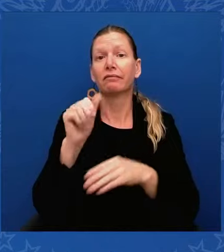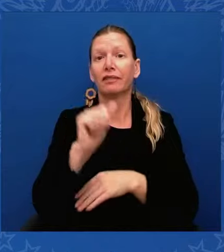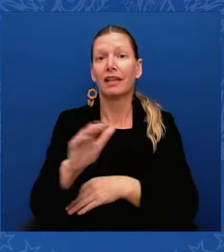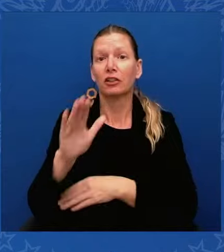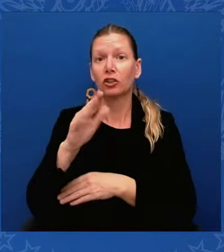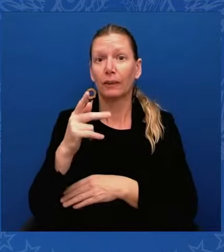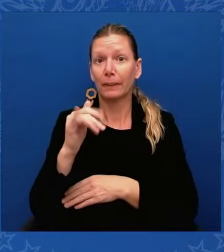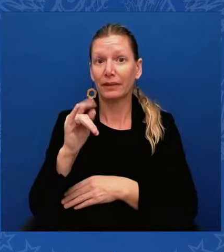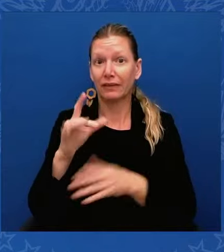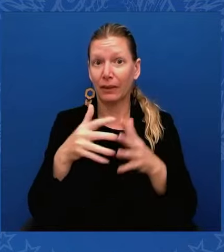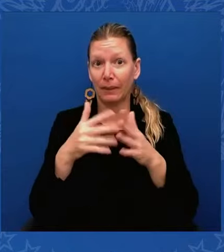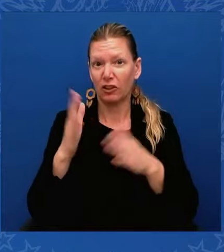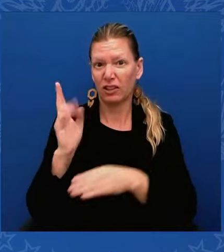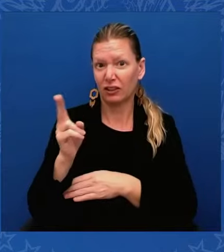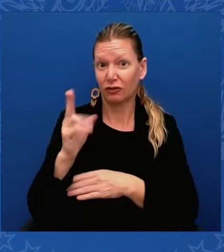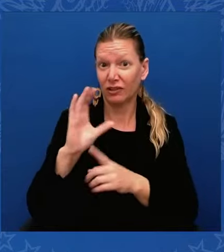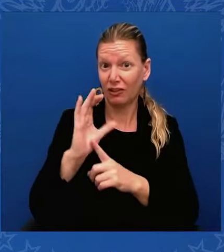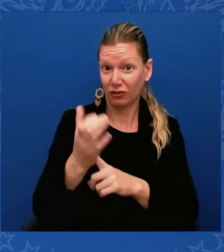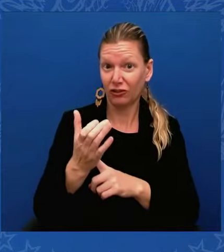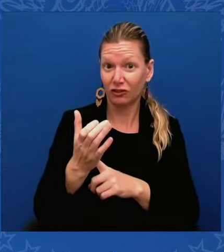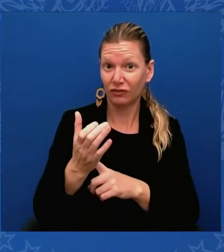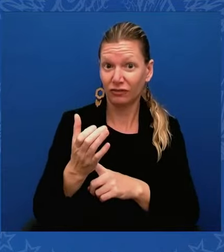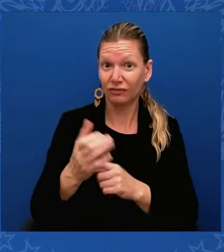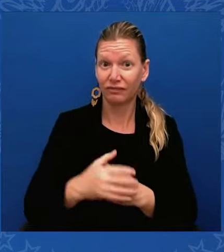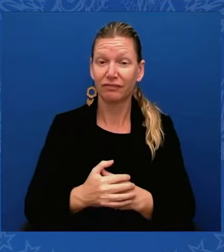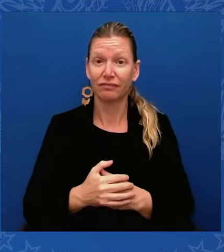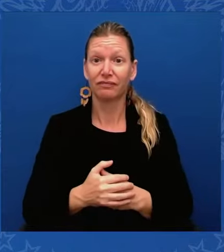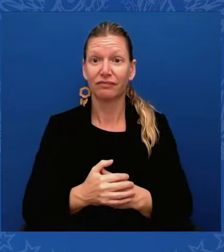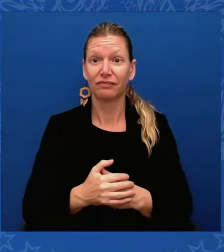Yes, this is our first step to teach the public